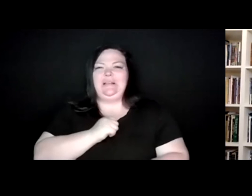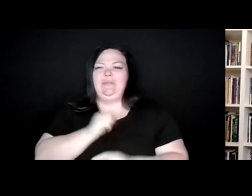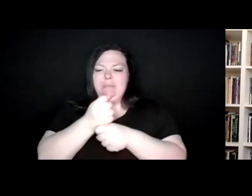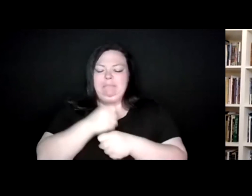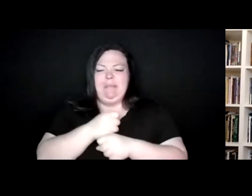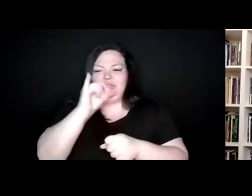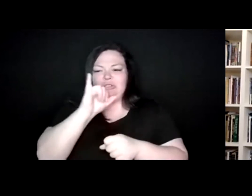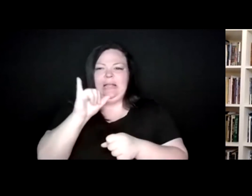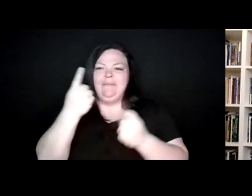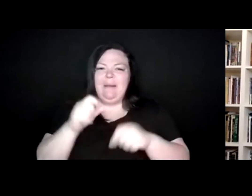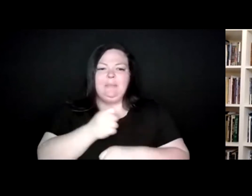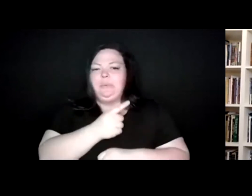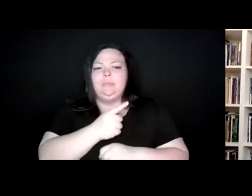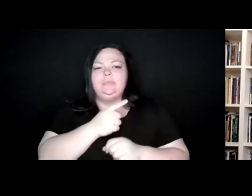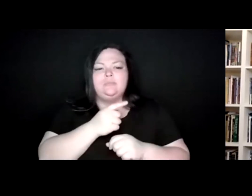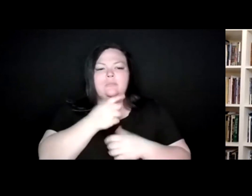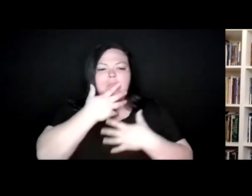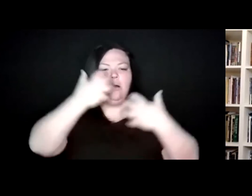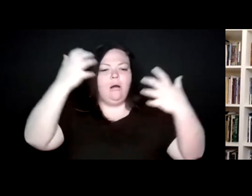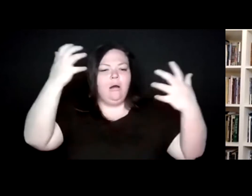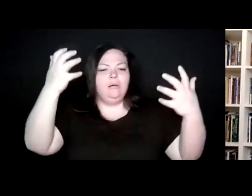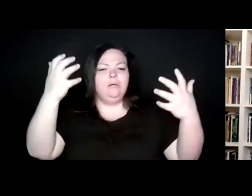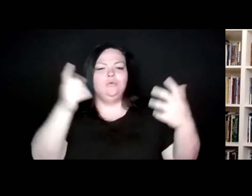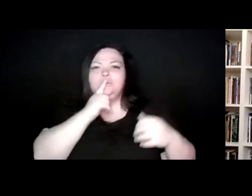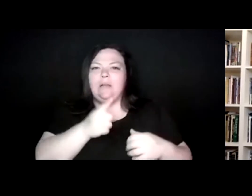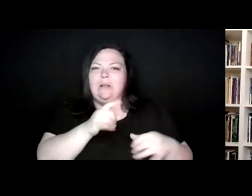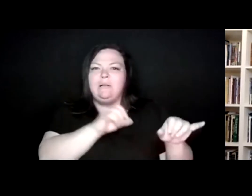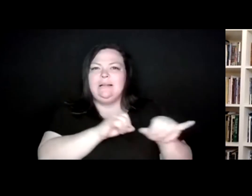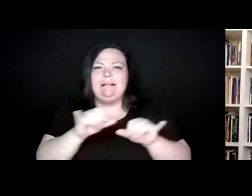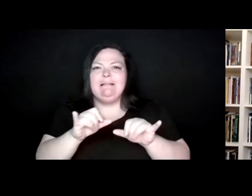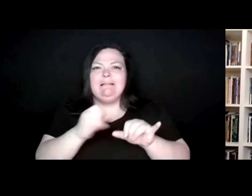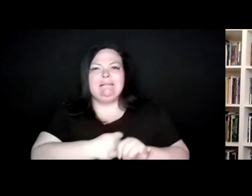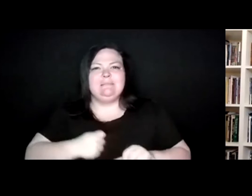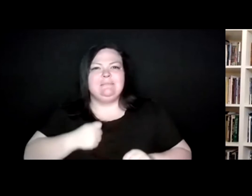let loose a monkey’s howl/ so real it sounds like lament.